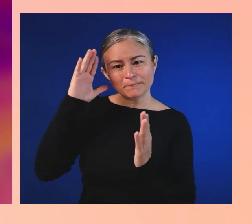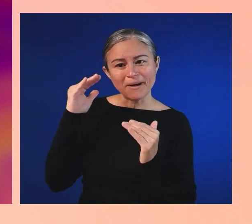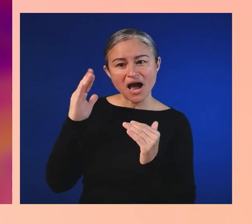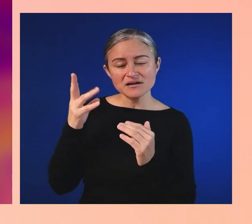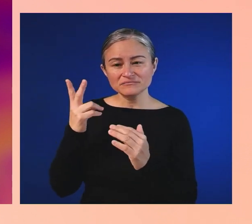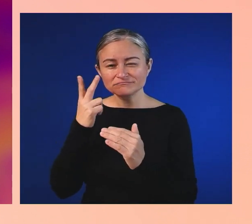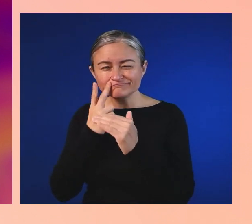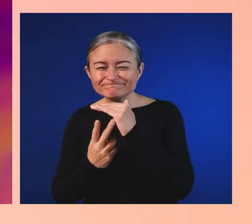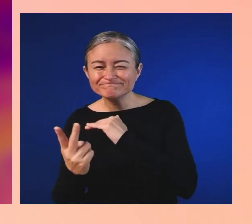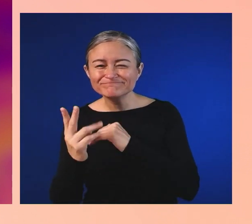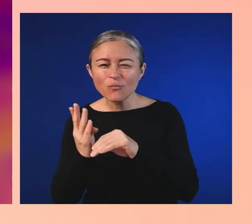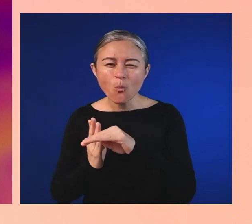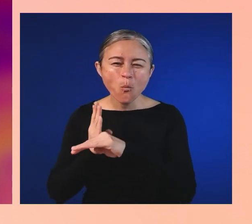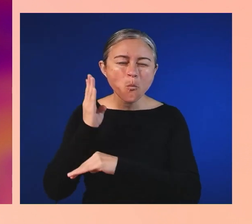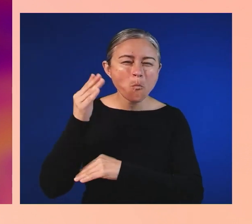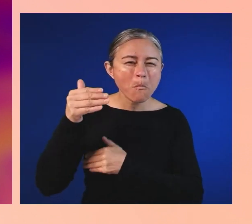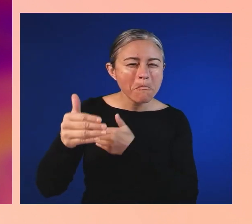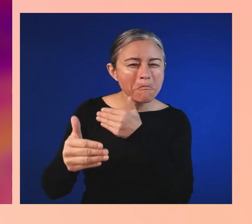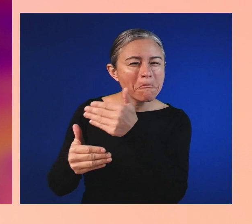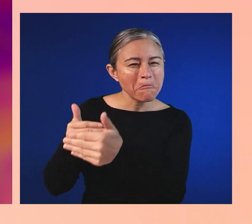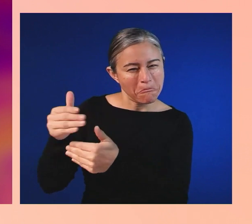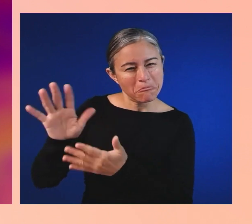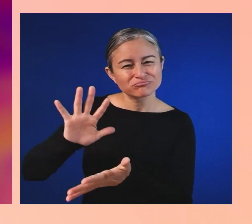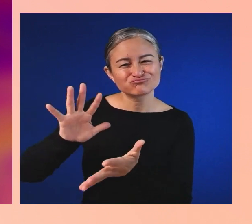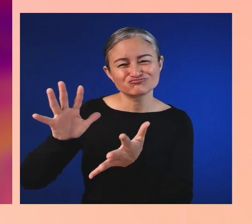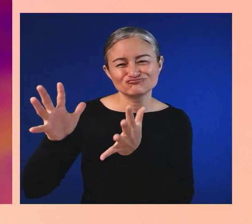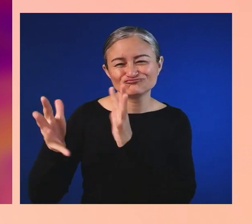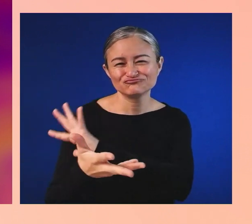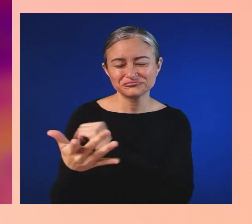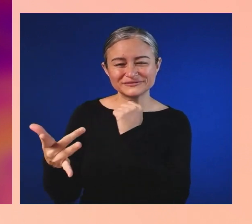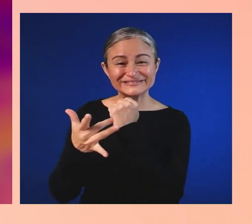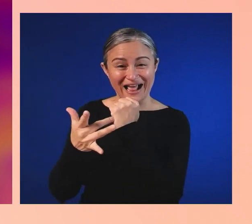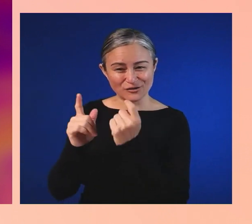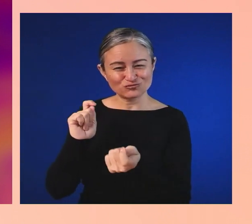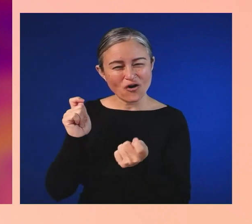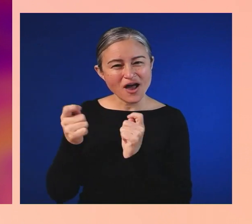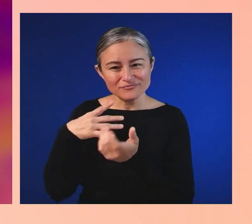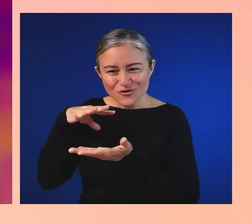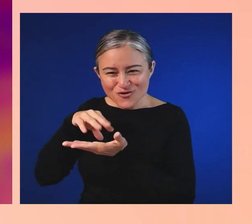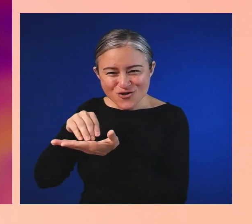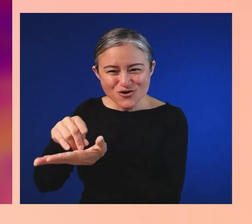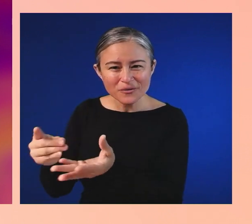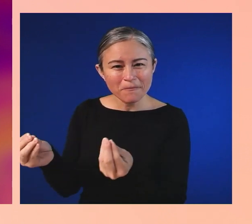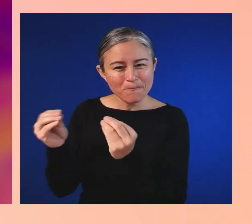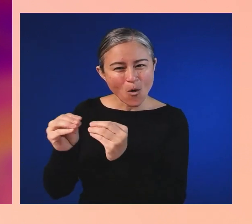as we learn more, all those cool things. Keep checking back. I imagine you'll